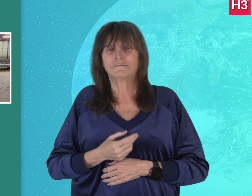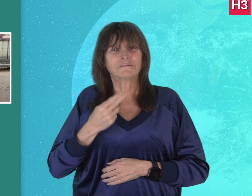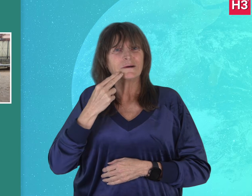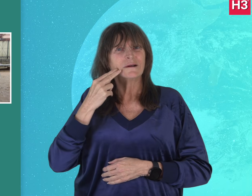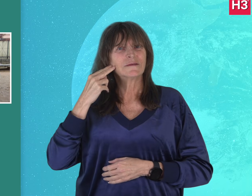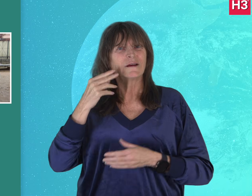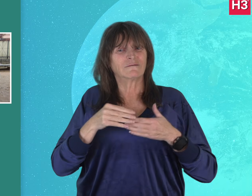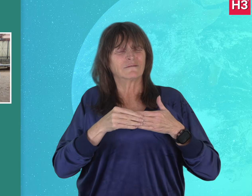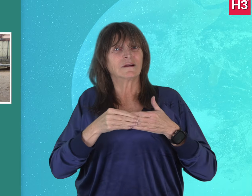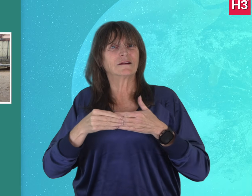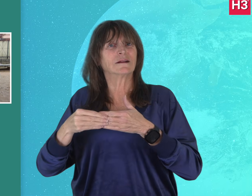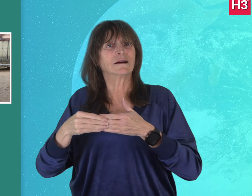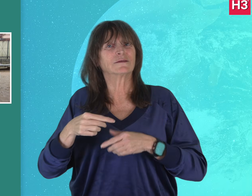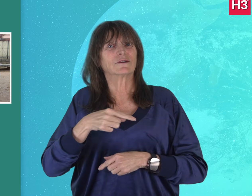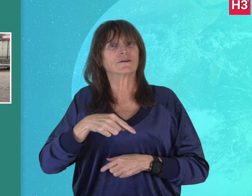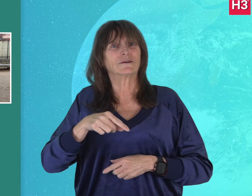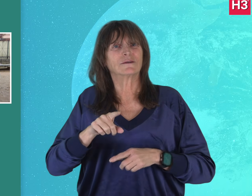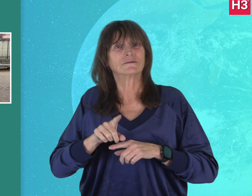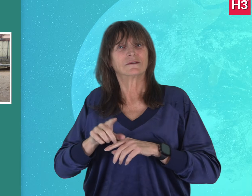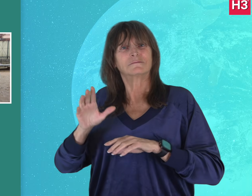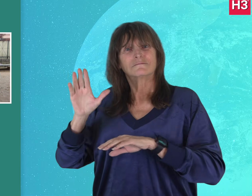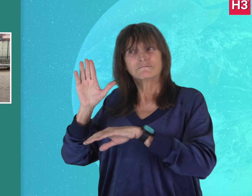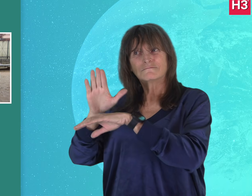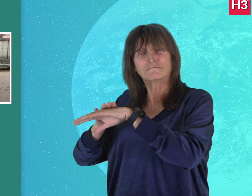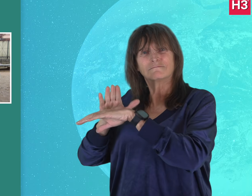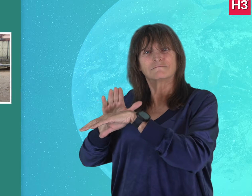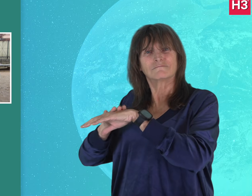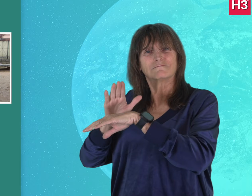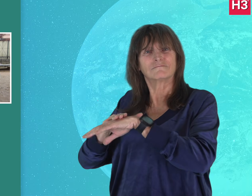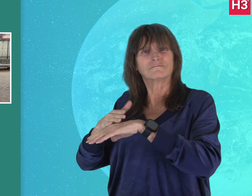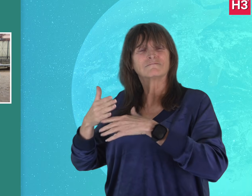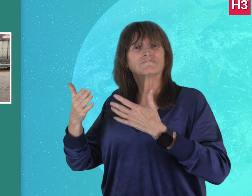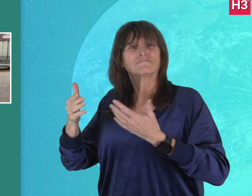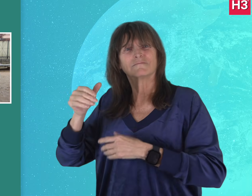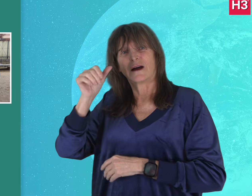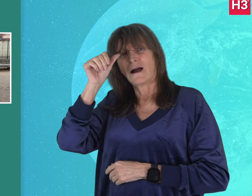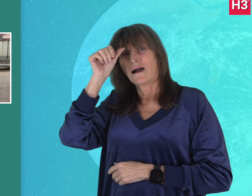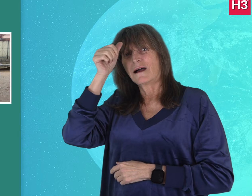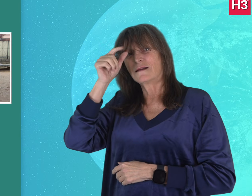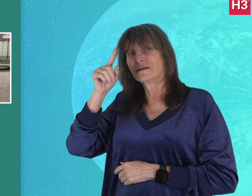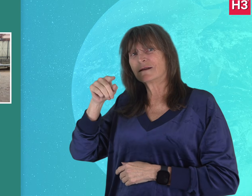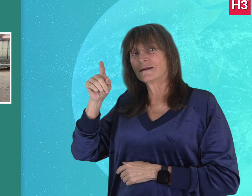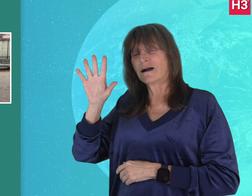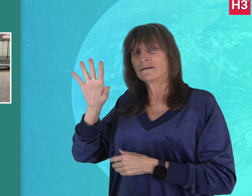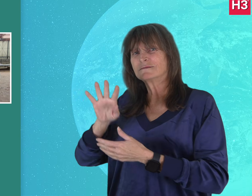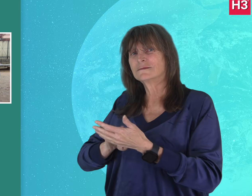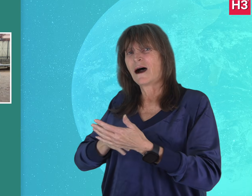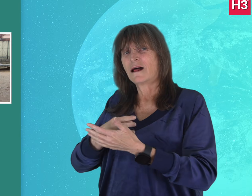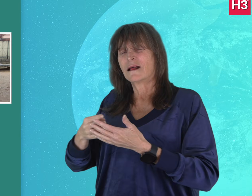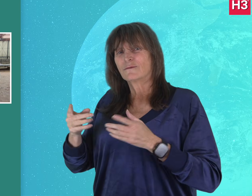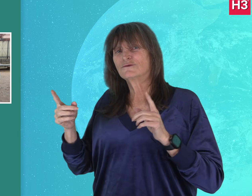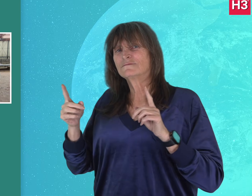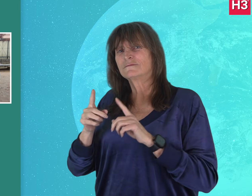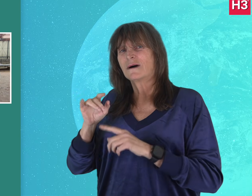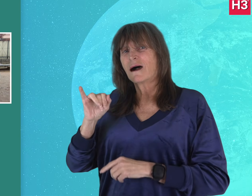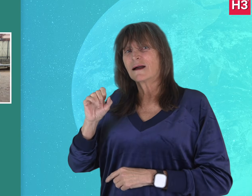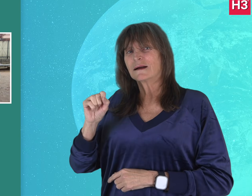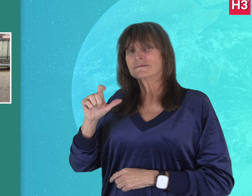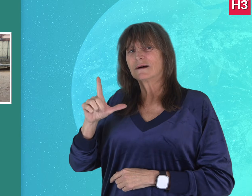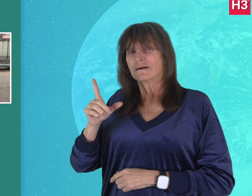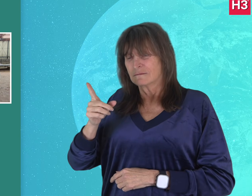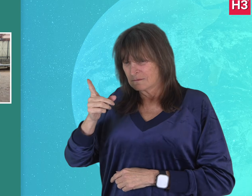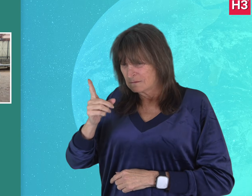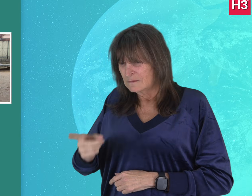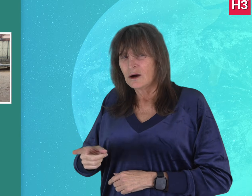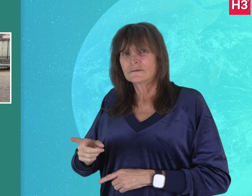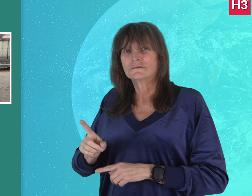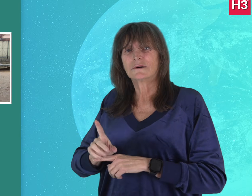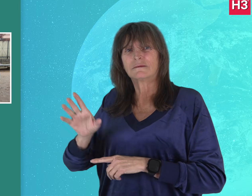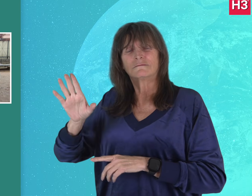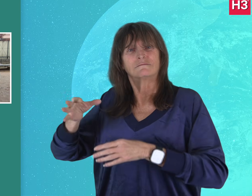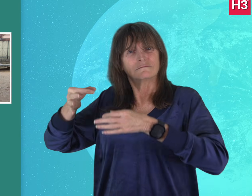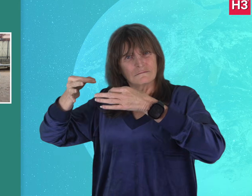to become an official national language. Today ISL is used and